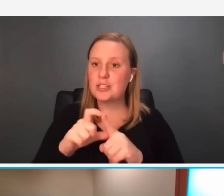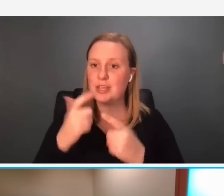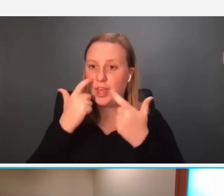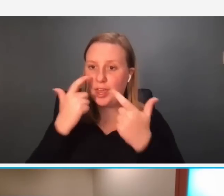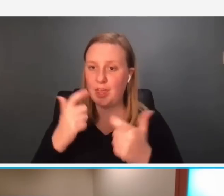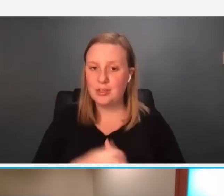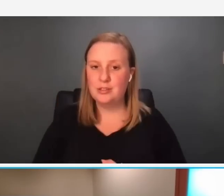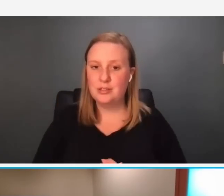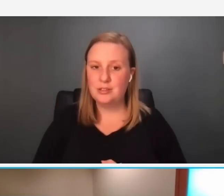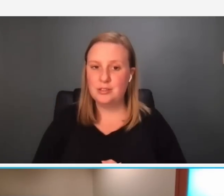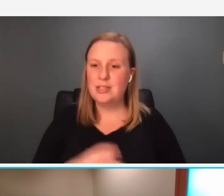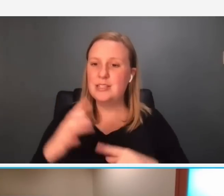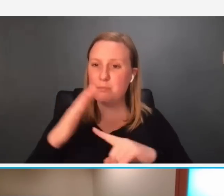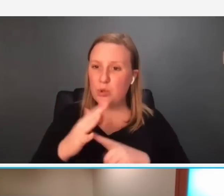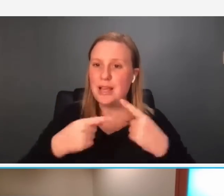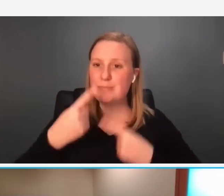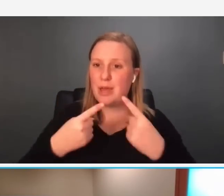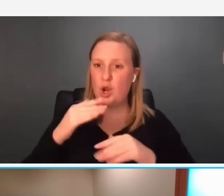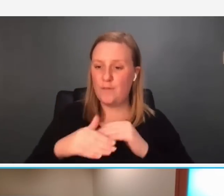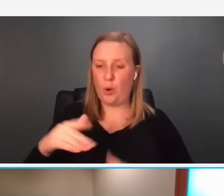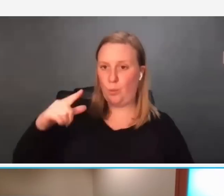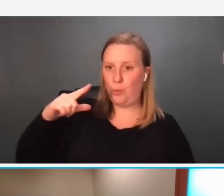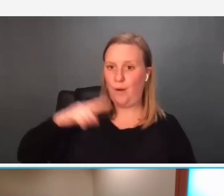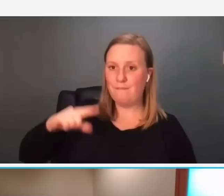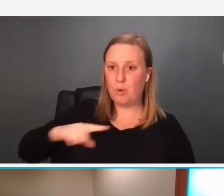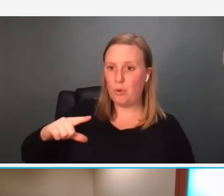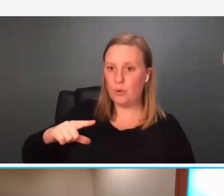why we are designing a new approach, how we go about